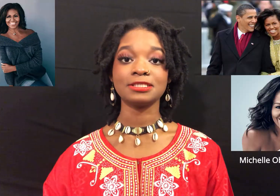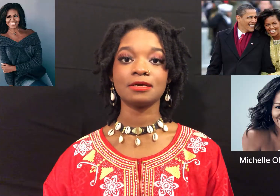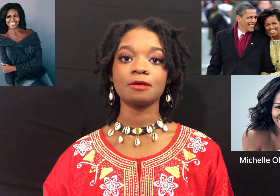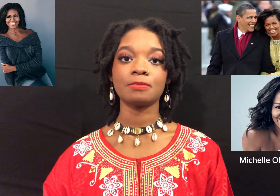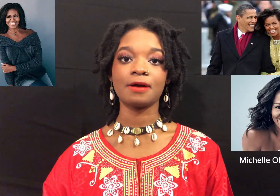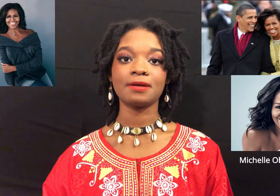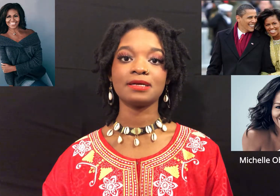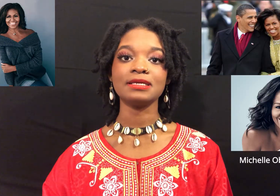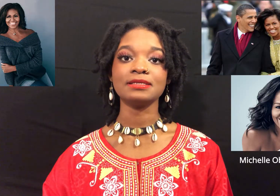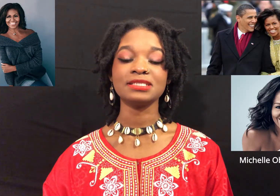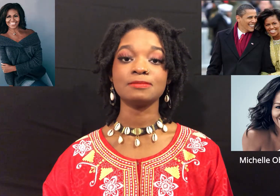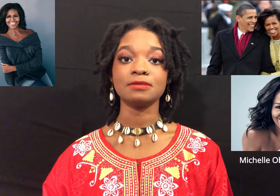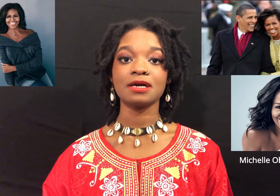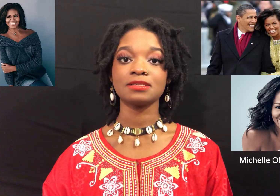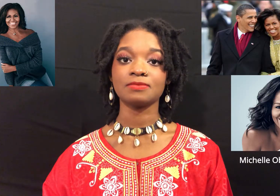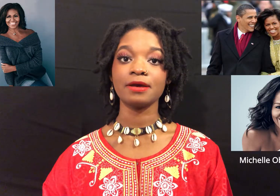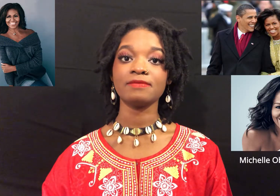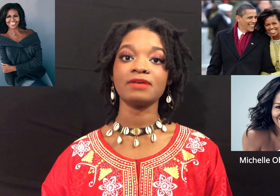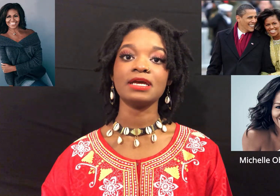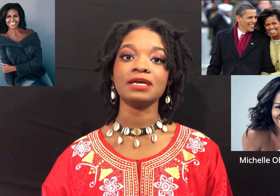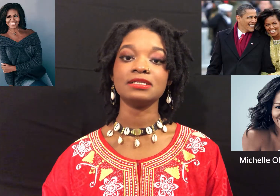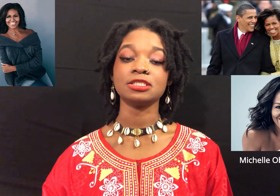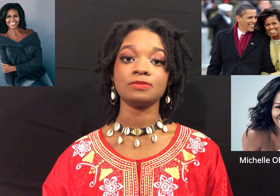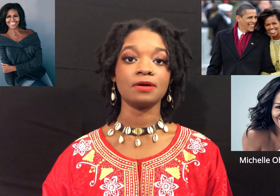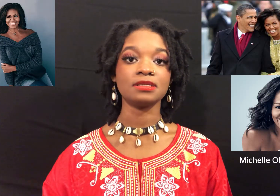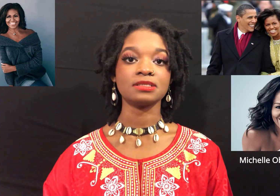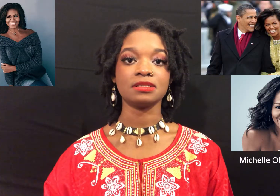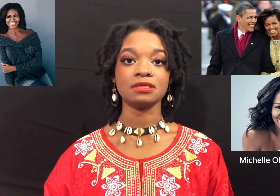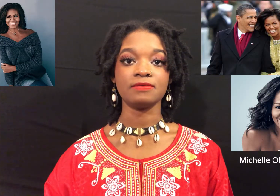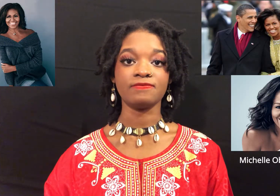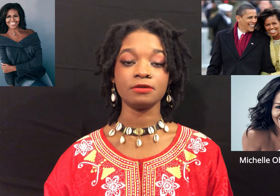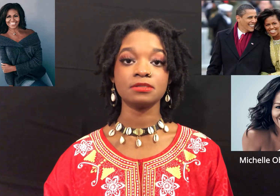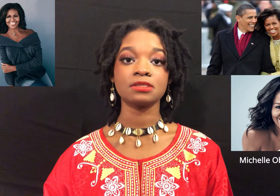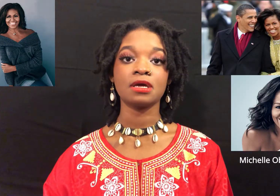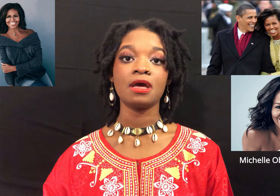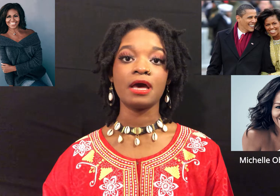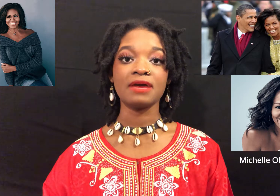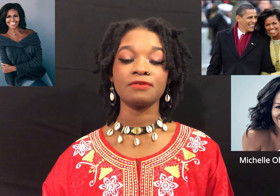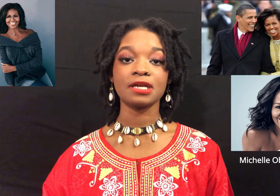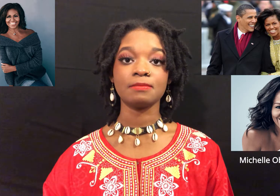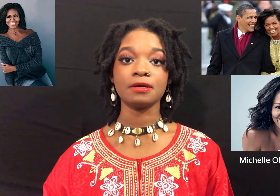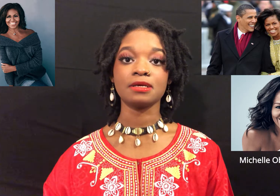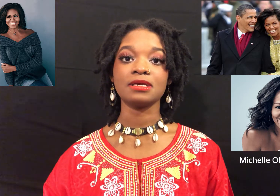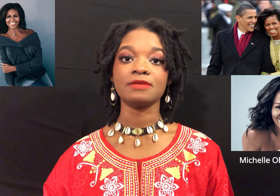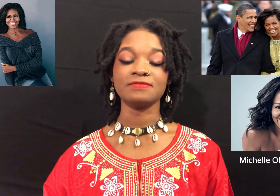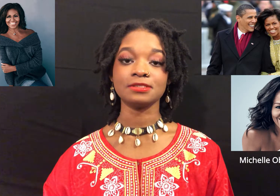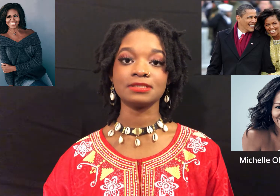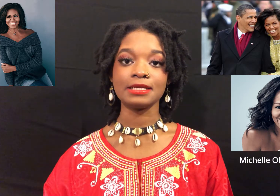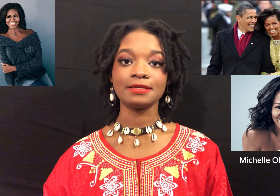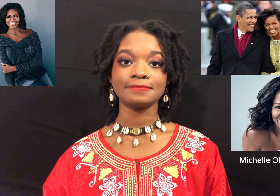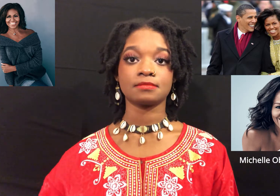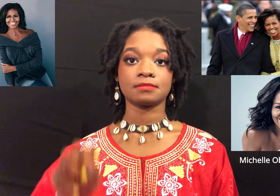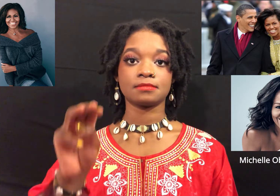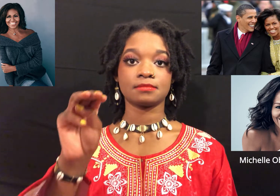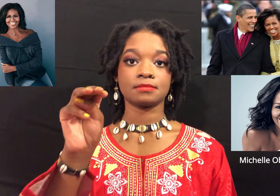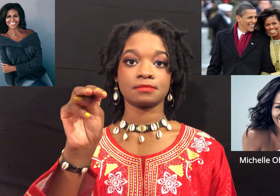Michelle Obama is Barack's wife and she was the first African American first lady.